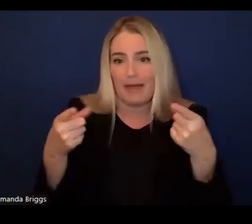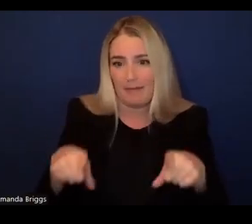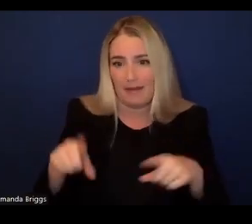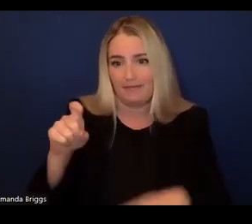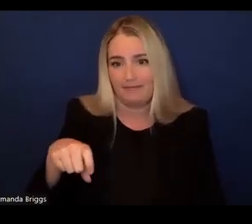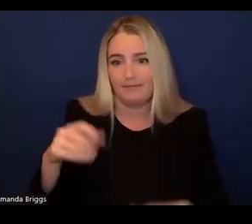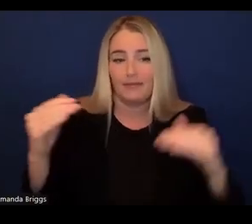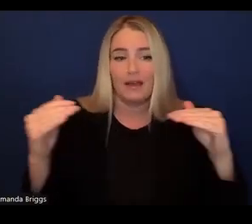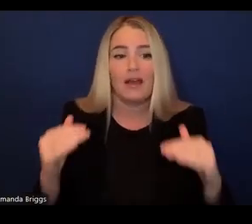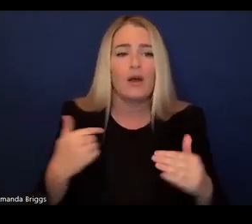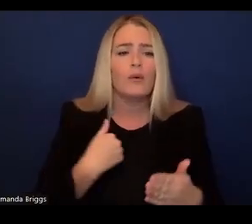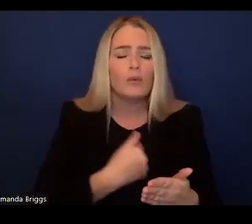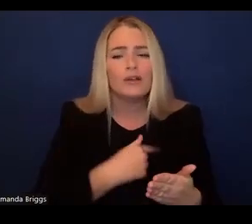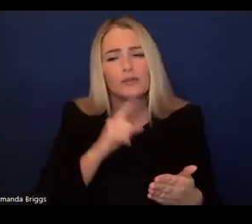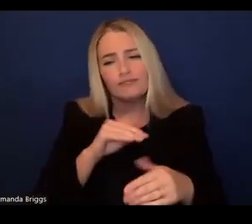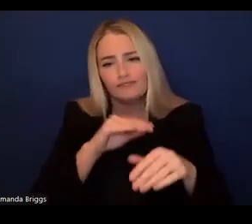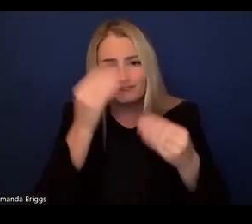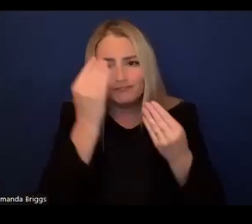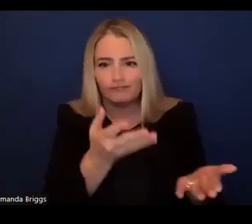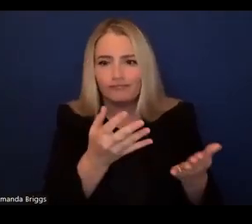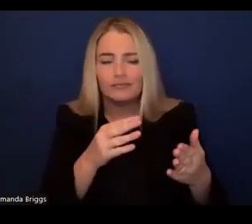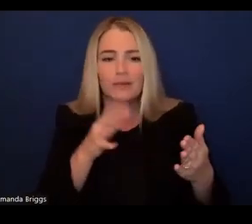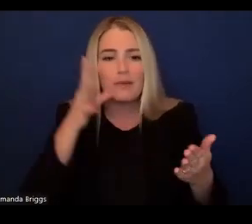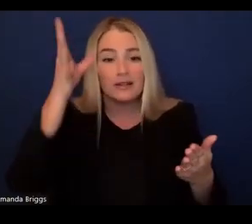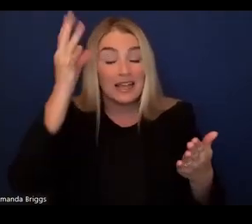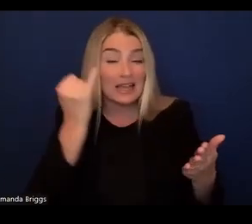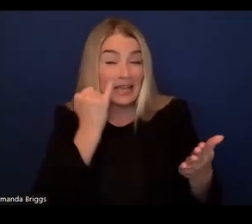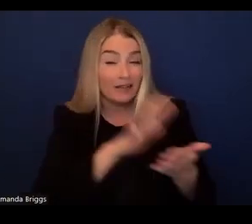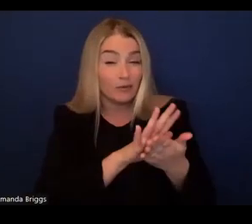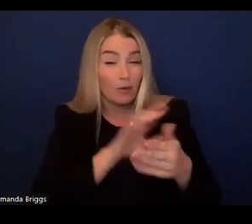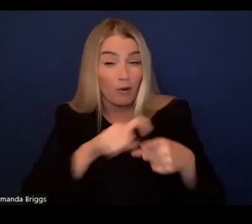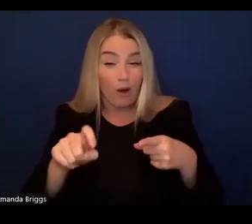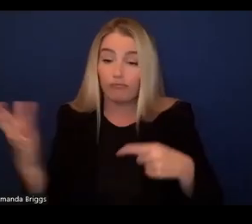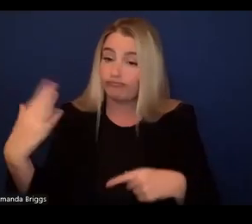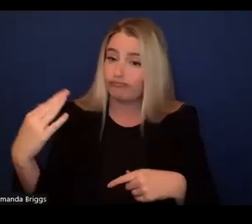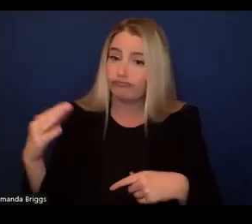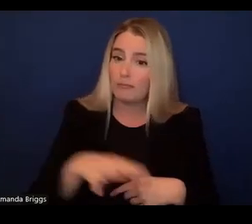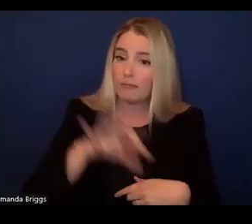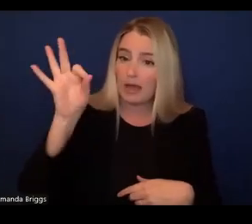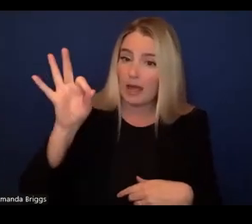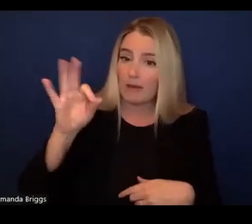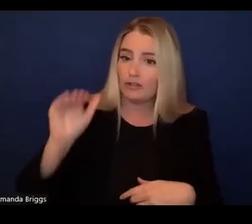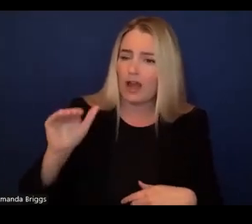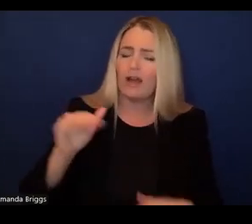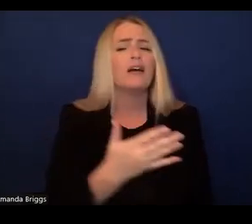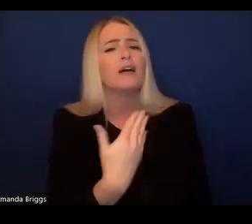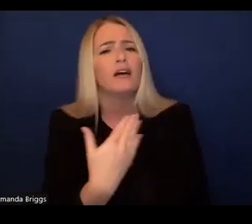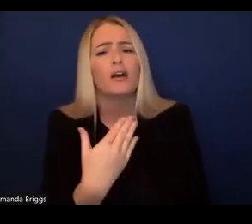And what we basically advise parents is if the school calls you to pick up your child, tell them to give you something in writing,